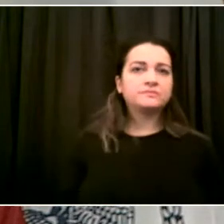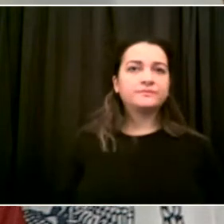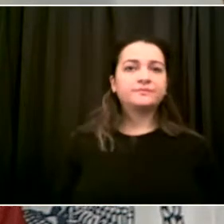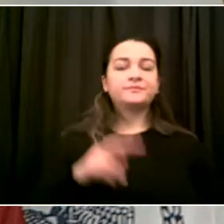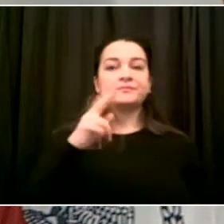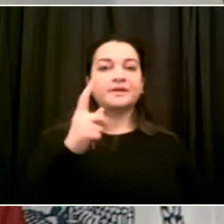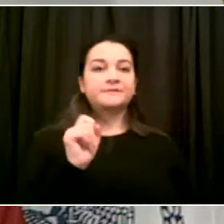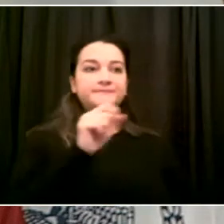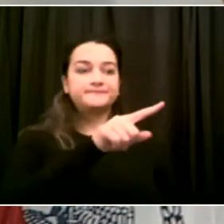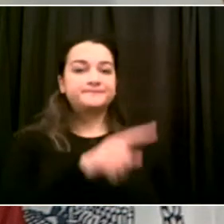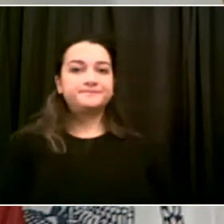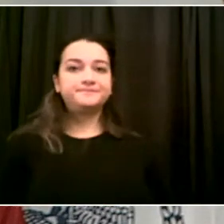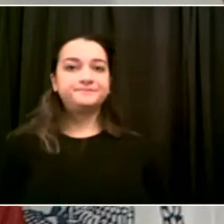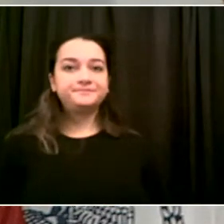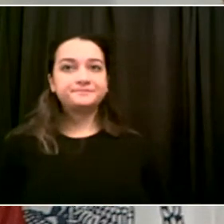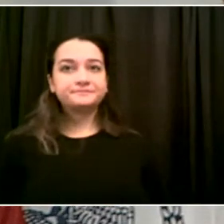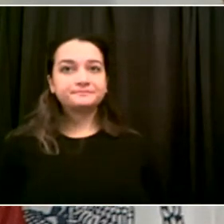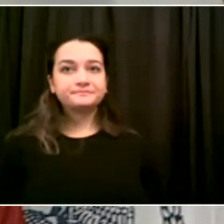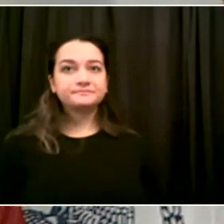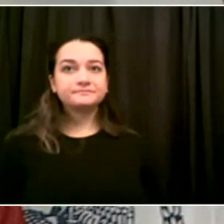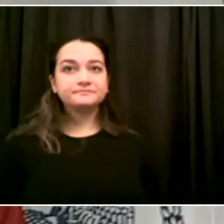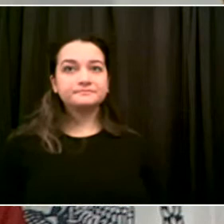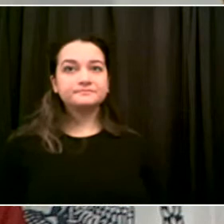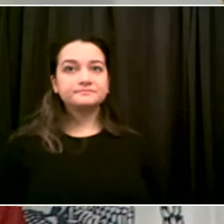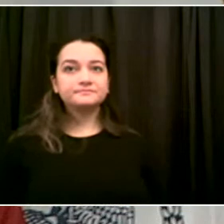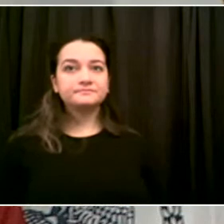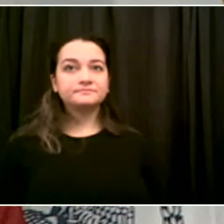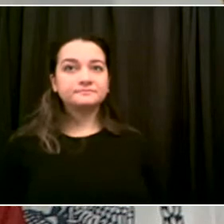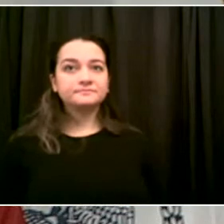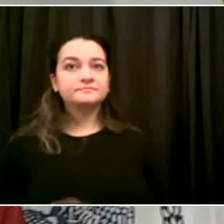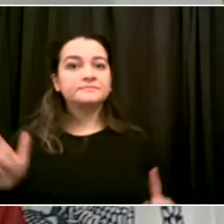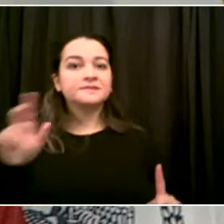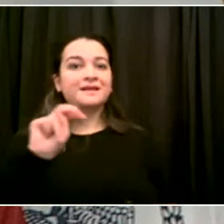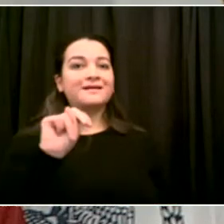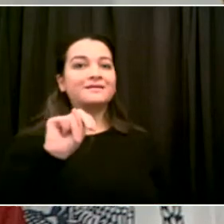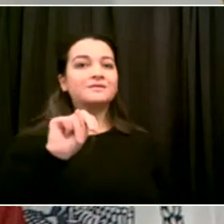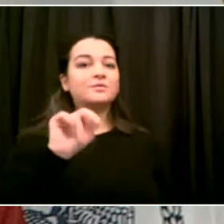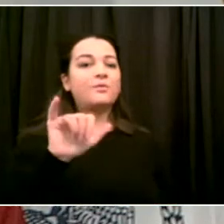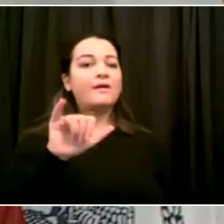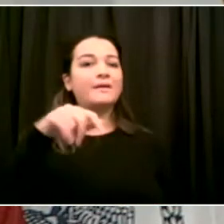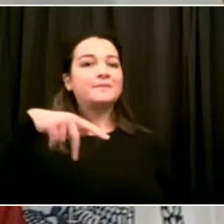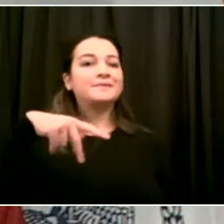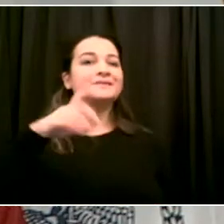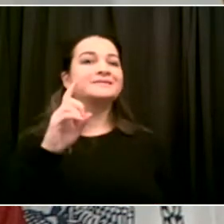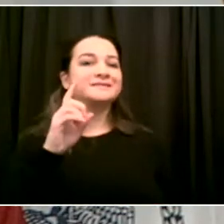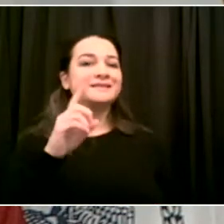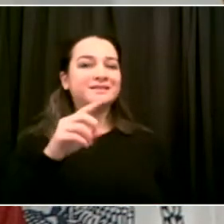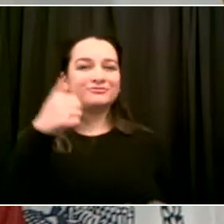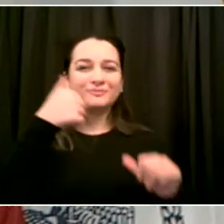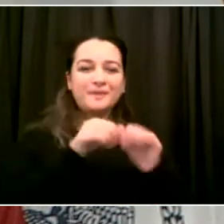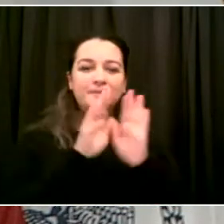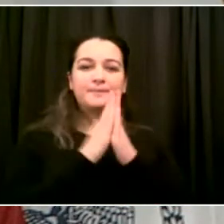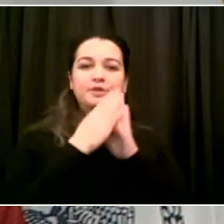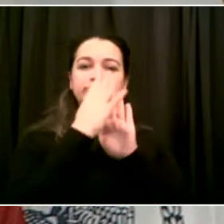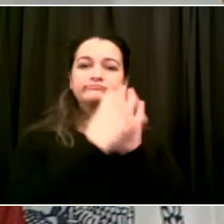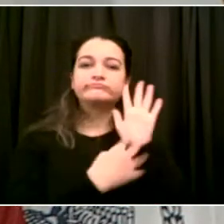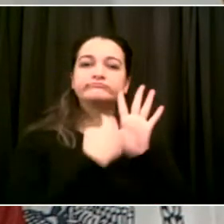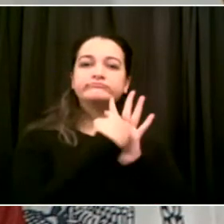QUQUSTEIIN,OI WANTED TO ASK YOU ABOUT IN MY PD MATRIX YOU ANNOUNCED